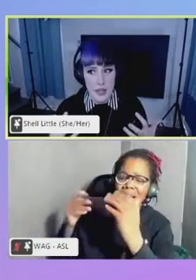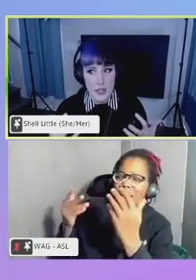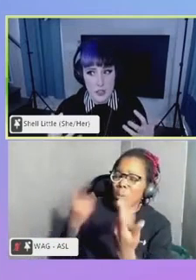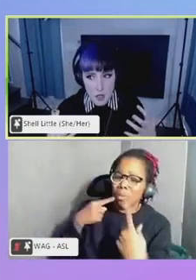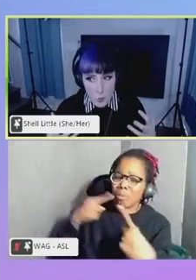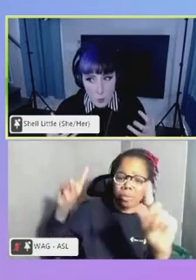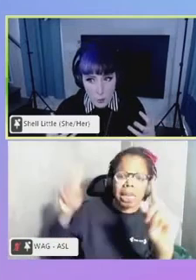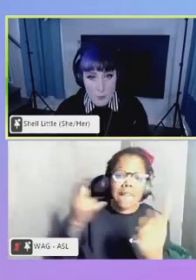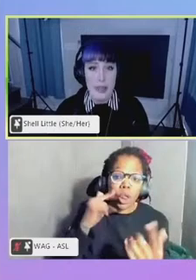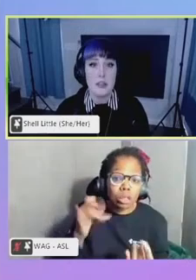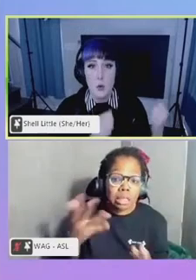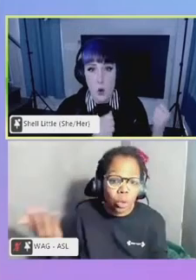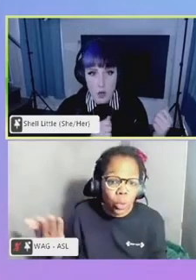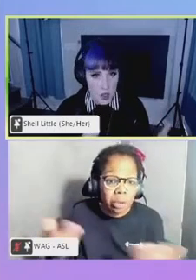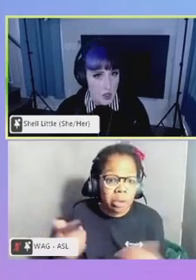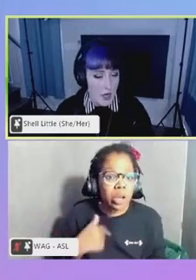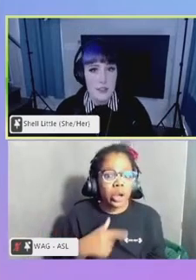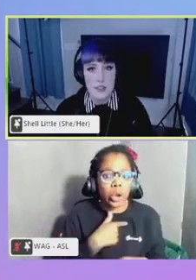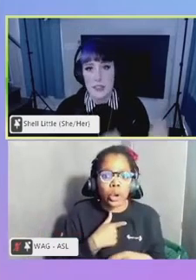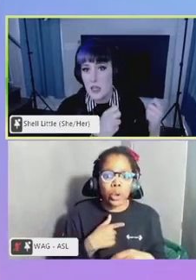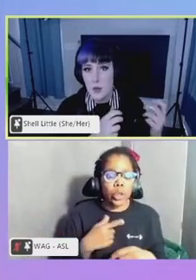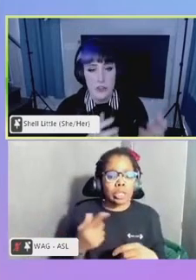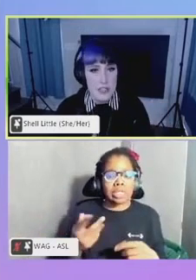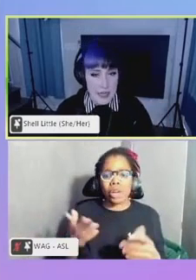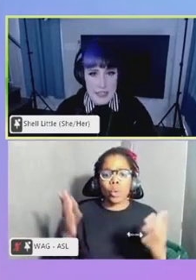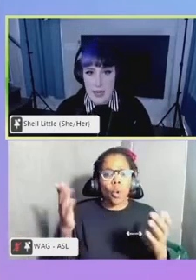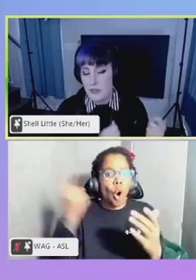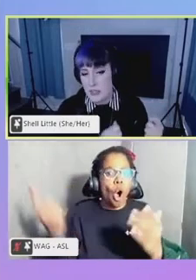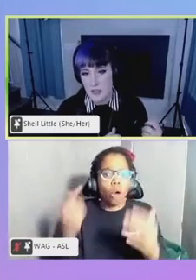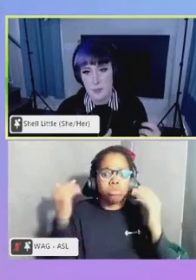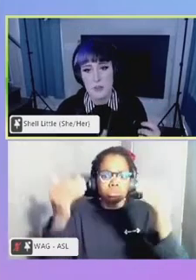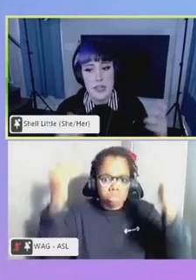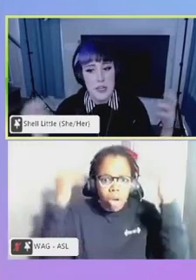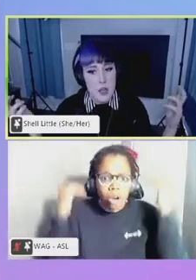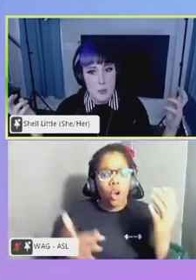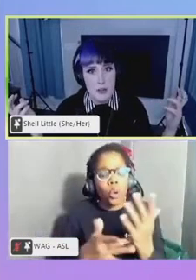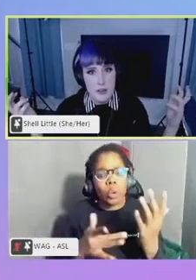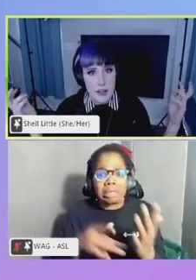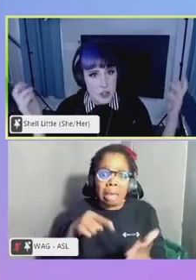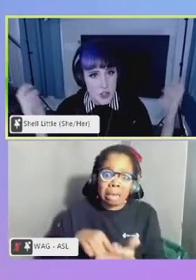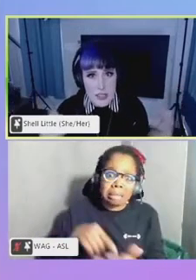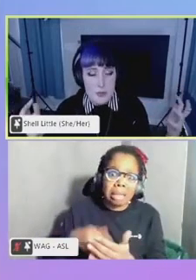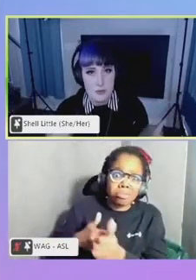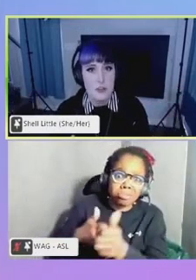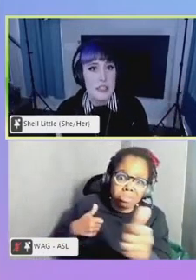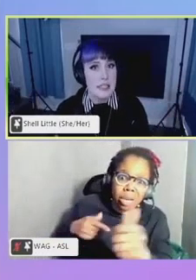making a difference at your job and that effort putting is disproportionate to the outcome and that oftentimes